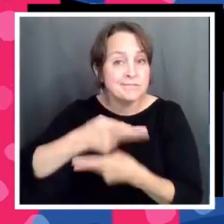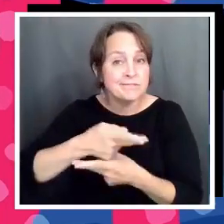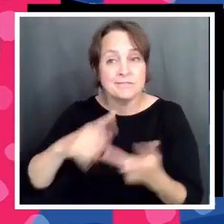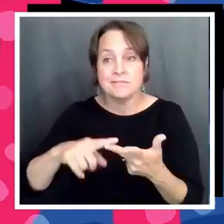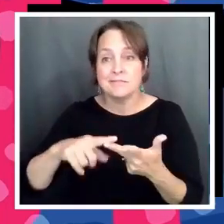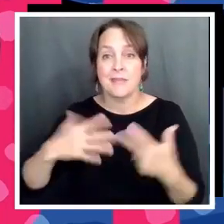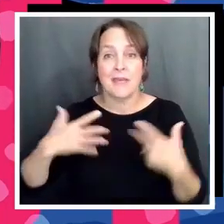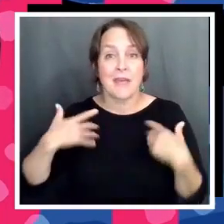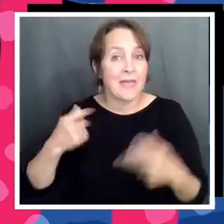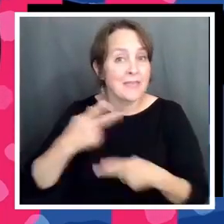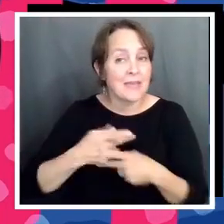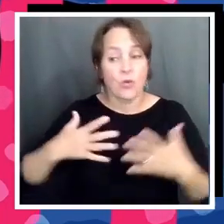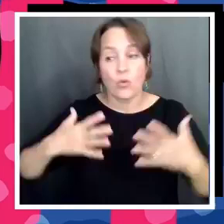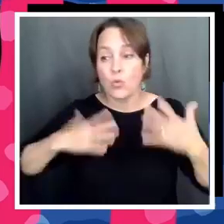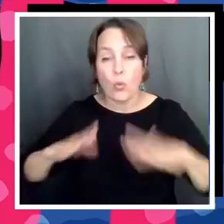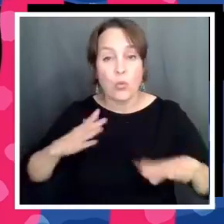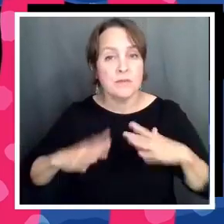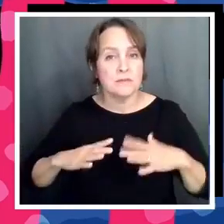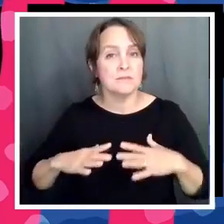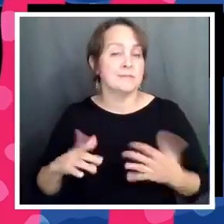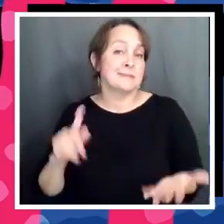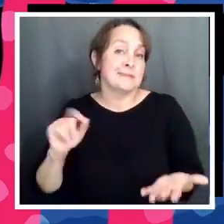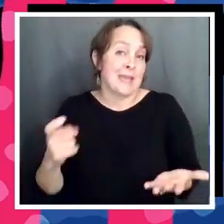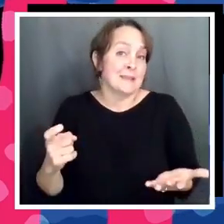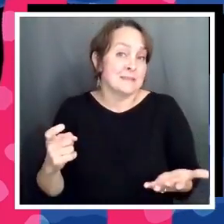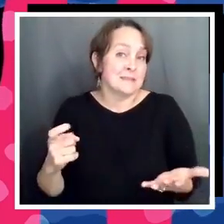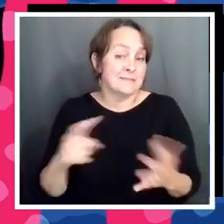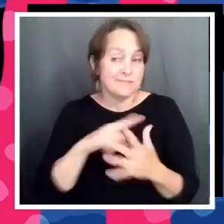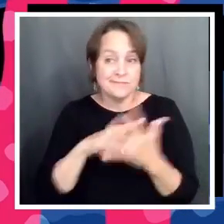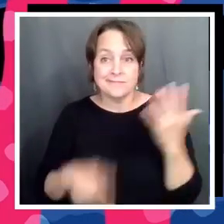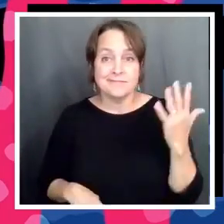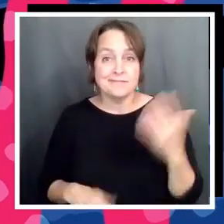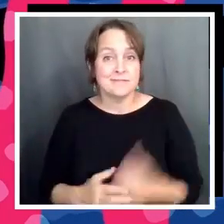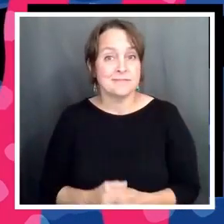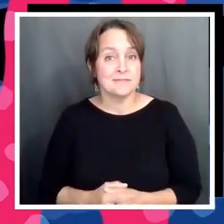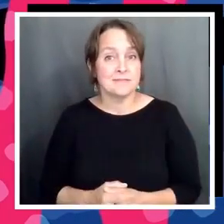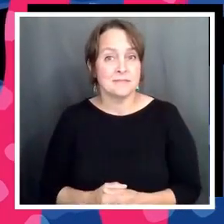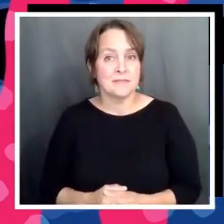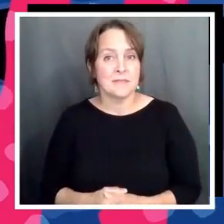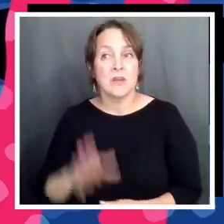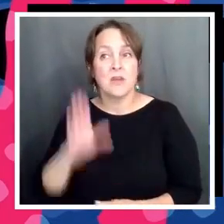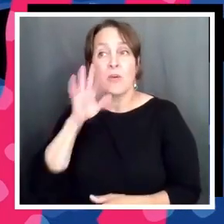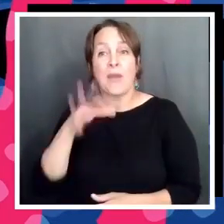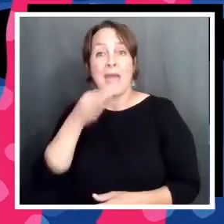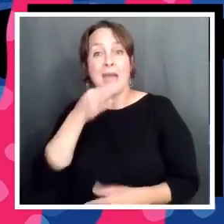ADDITIONAL PAYMENTS THROUGHOUT